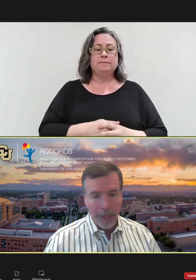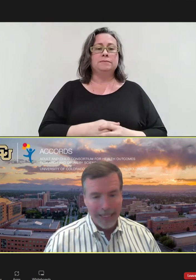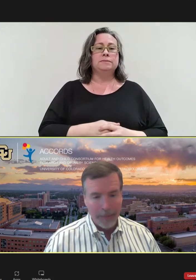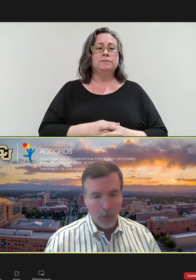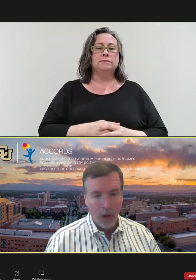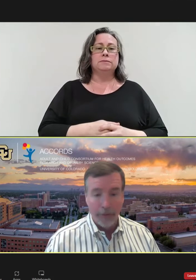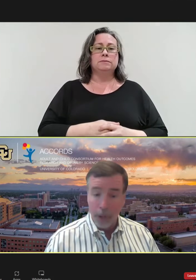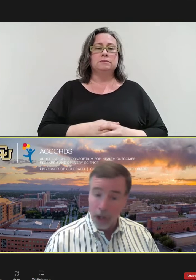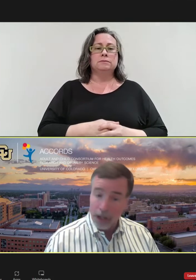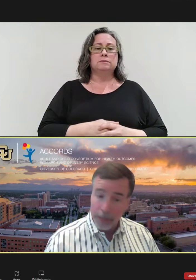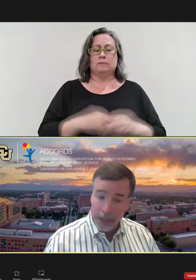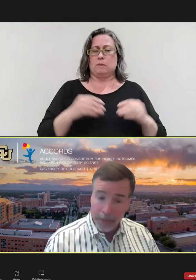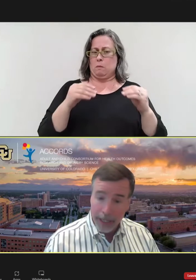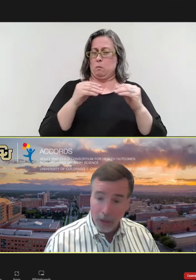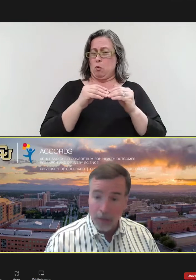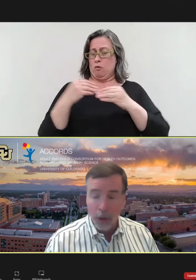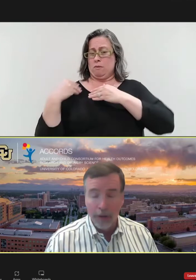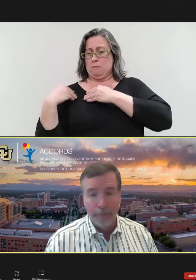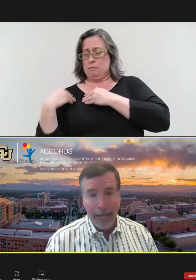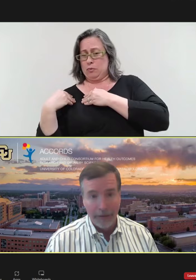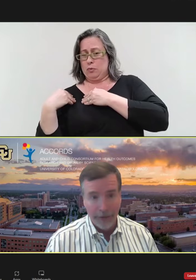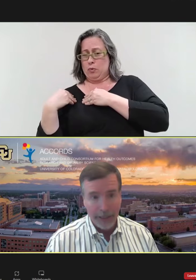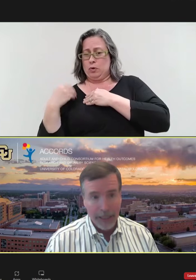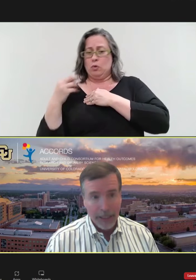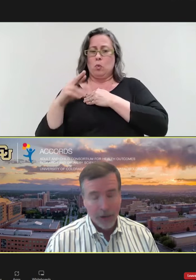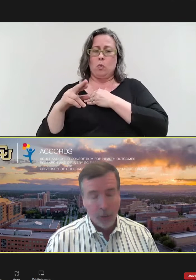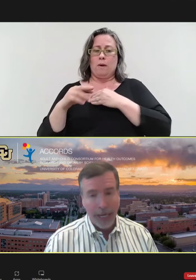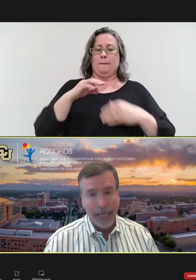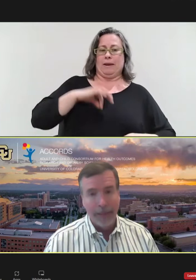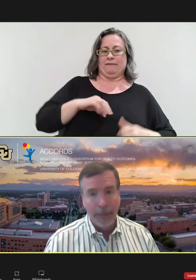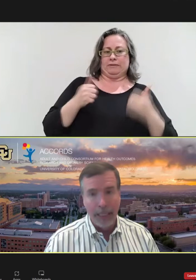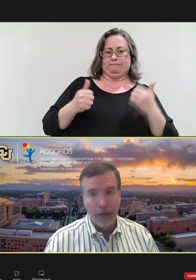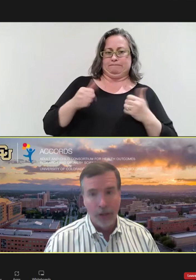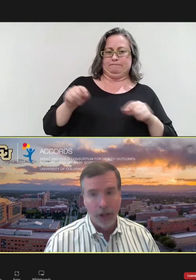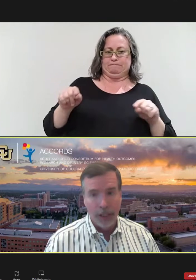is it more of a burden to participate or more of a benefit? So, we asked the pediatricians,